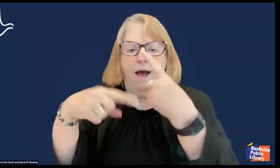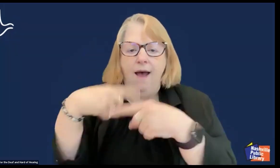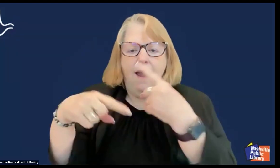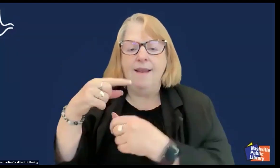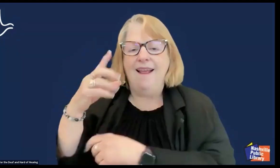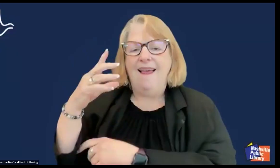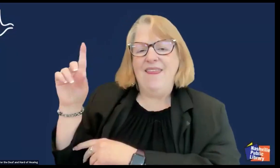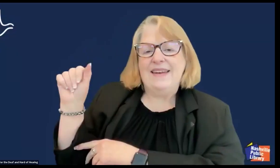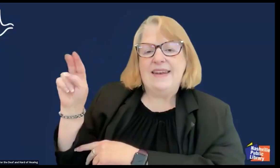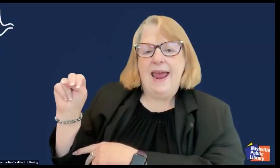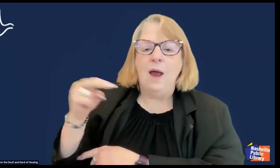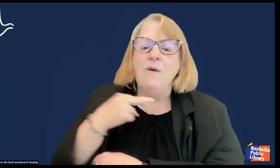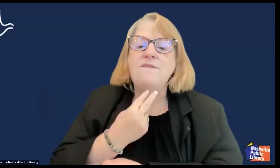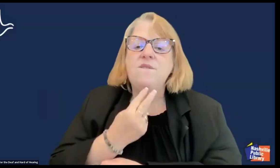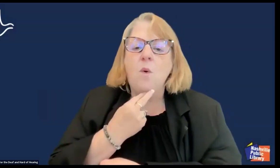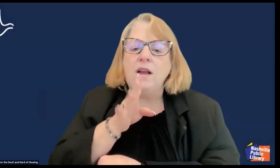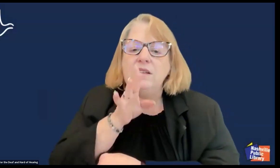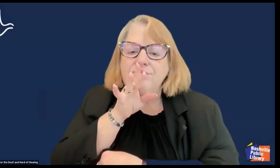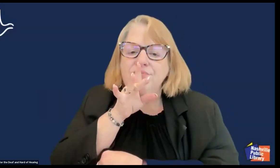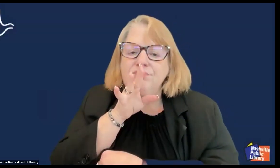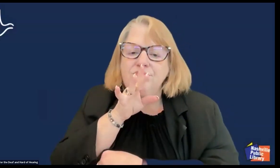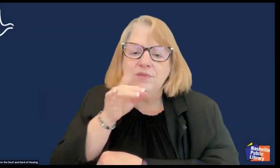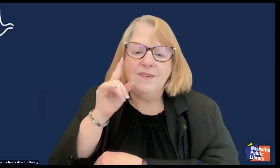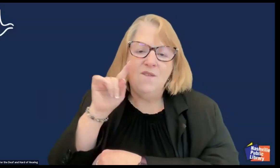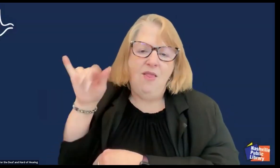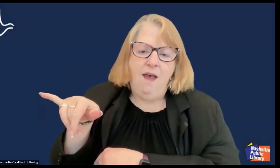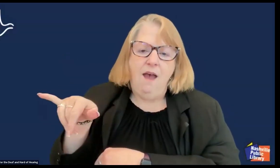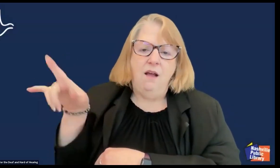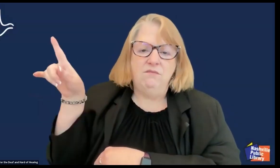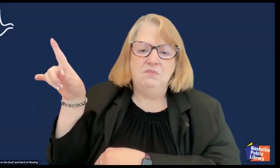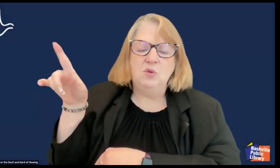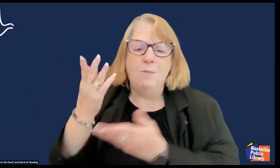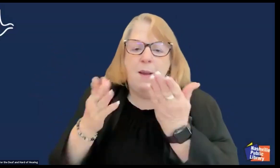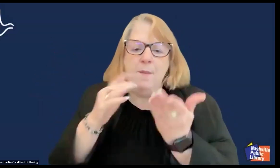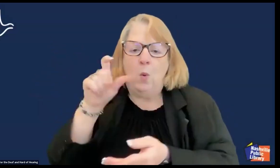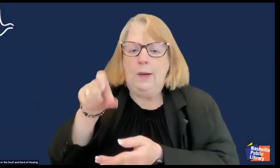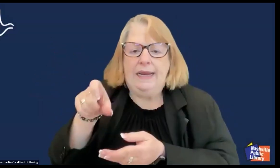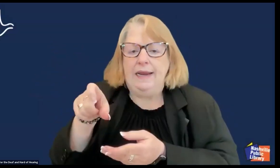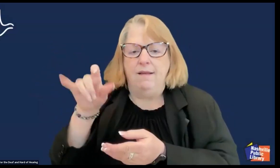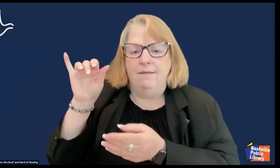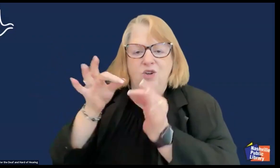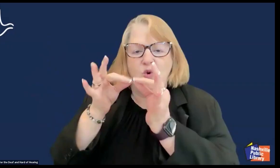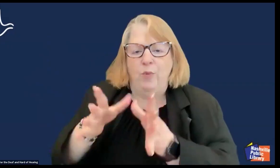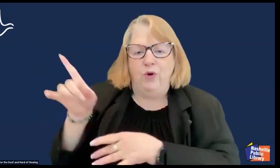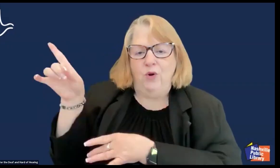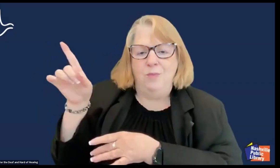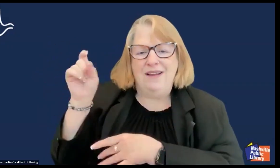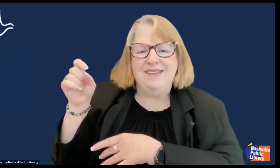um... into English, please go ahead and click on the interpretation button